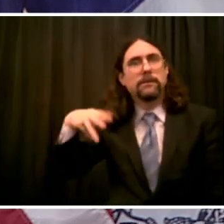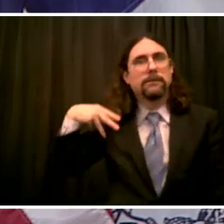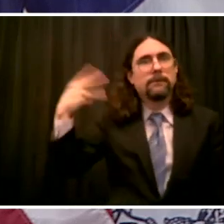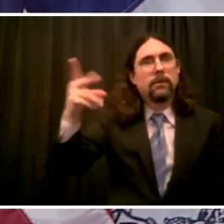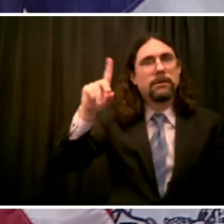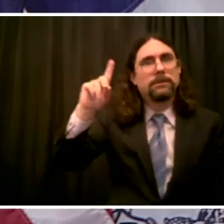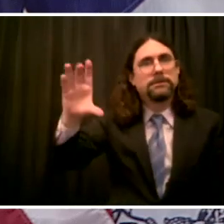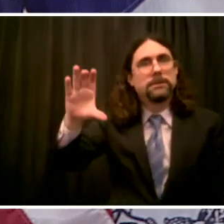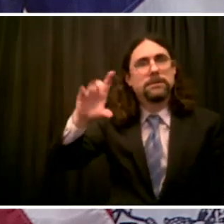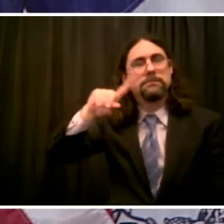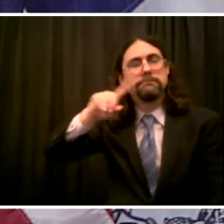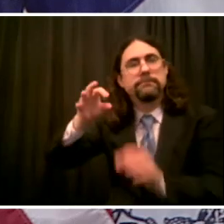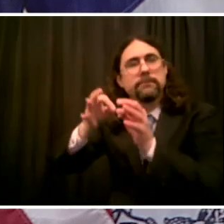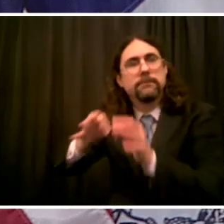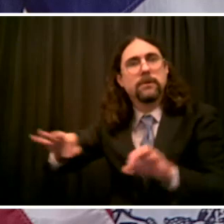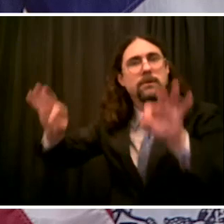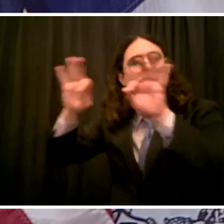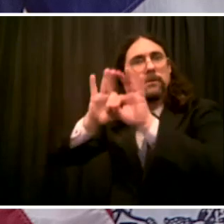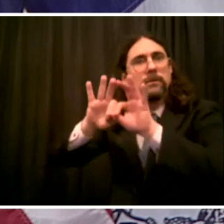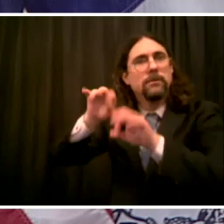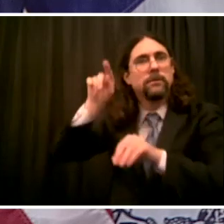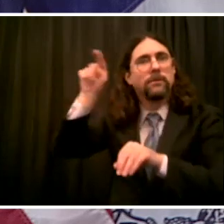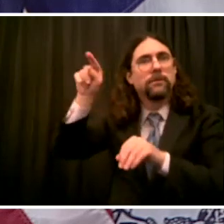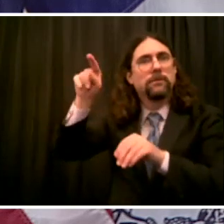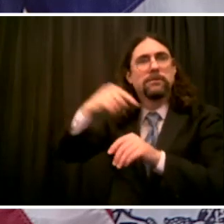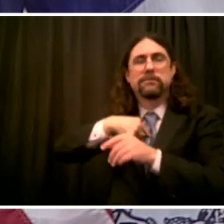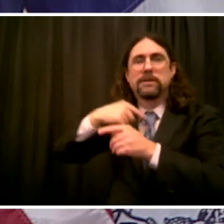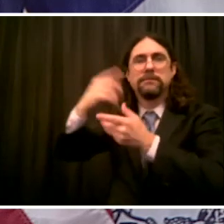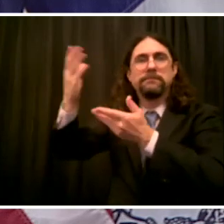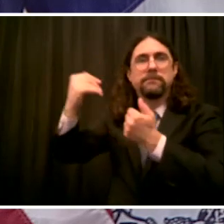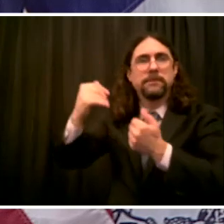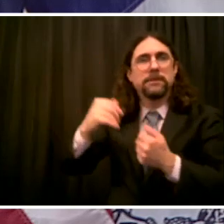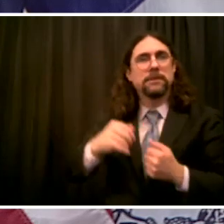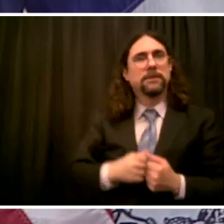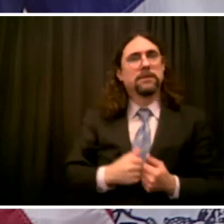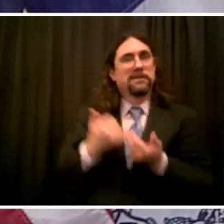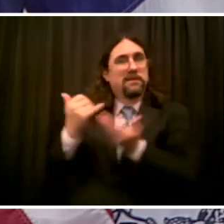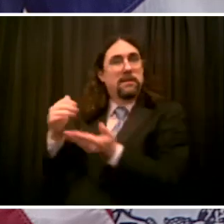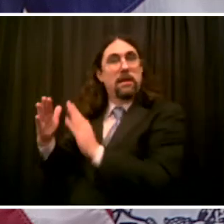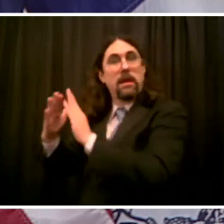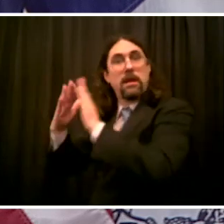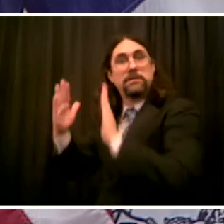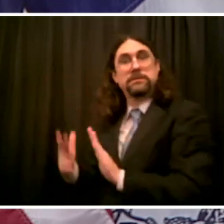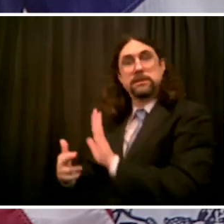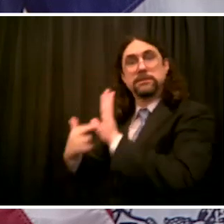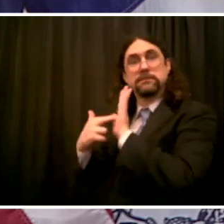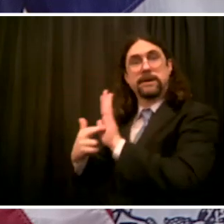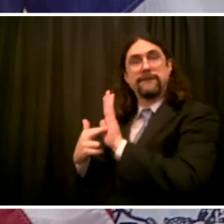FEW WEEKS. WE DON'T KNOW EXACTLY WHAT DAY THE U.S. SENATE